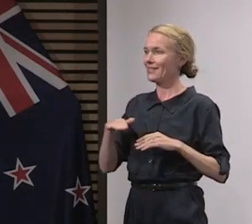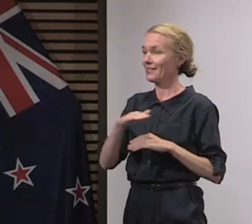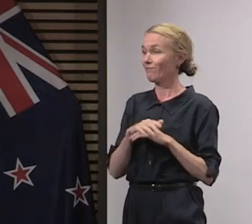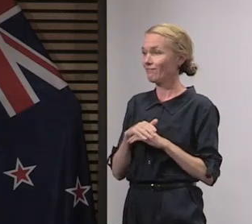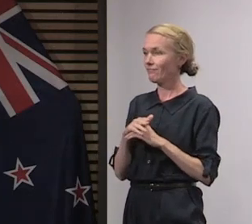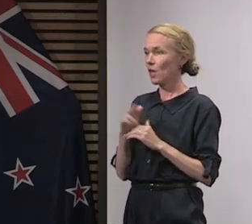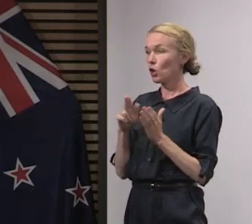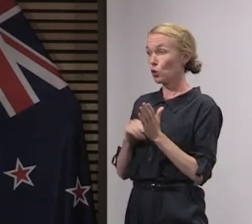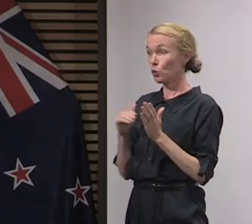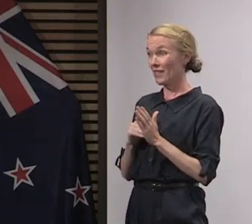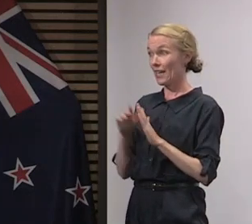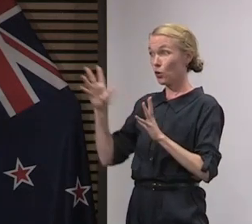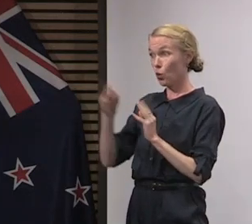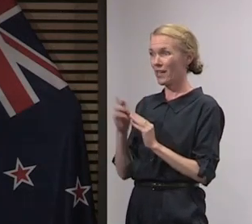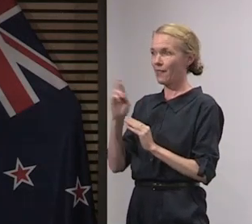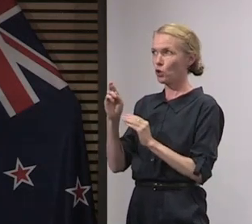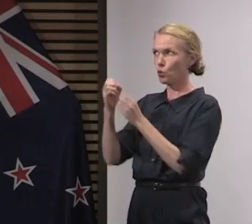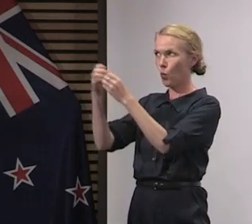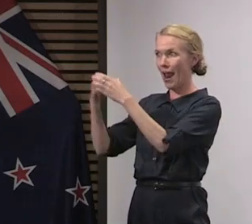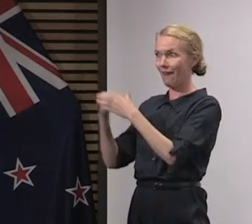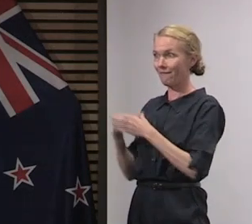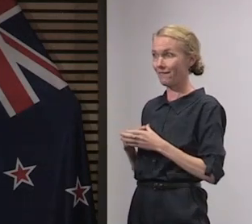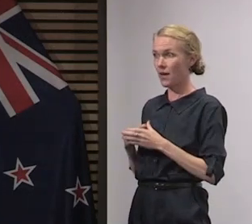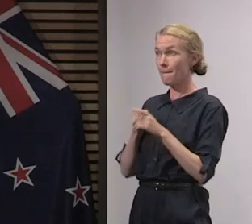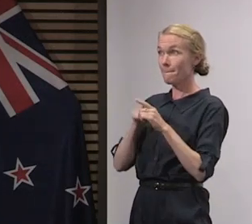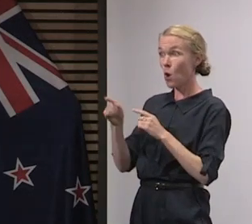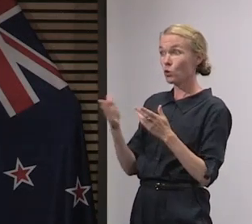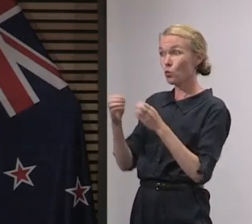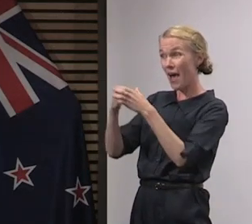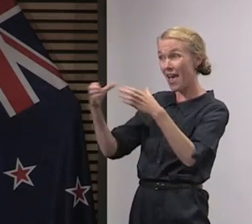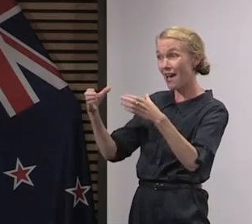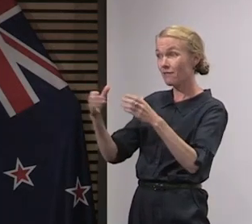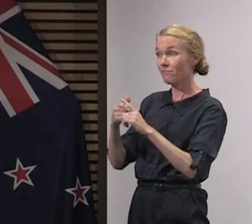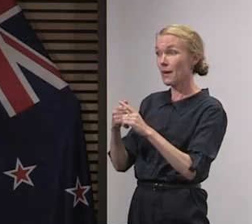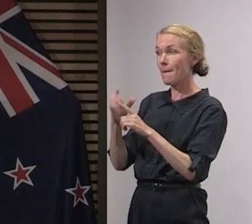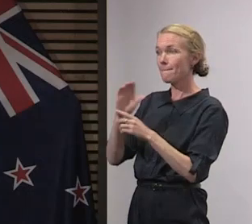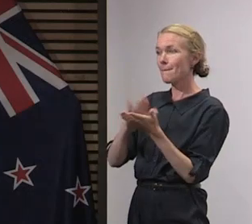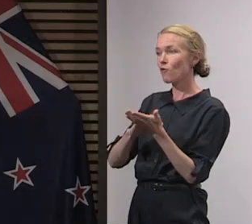we currently have 12 significant clusters. The ones